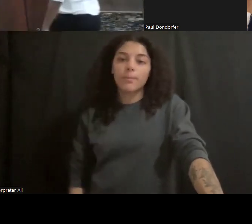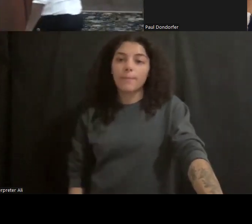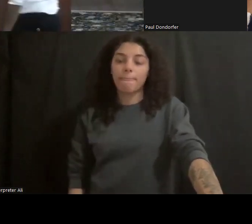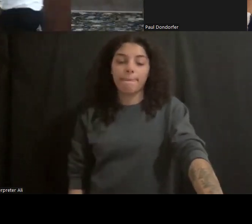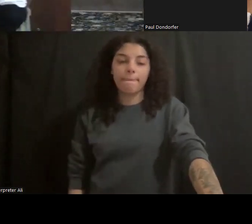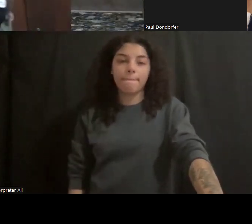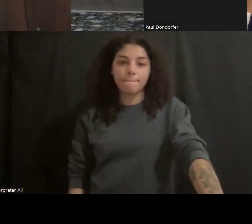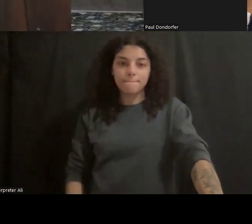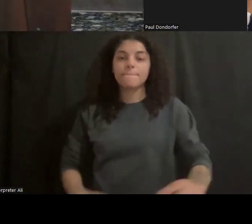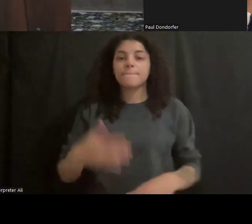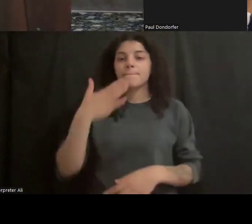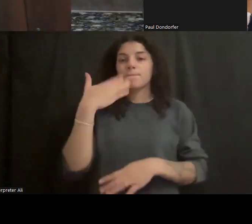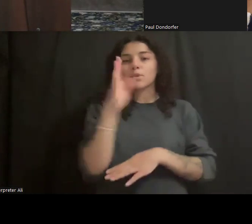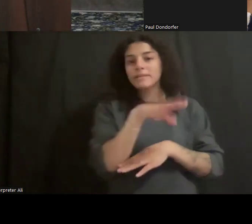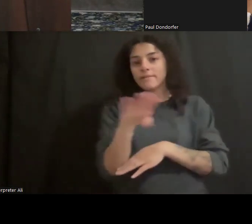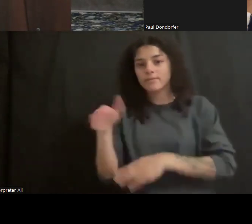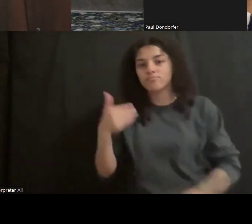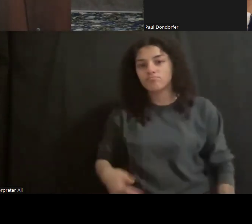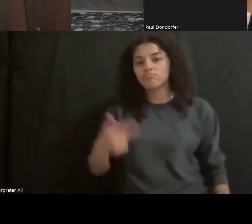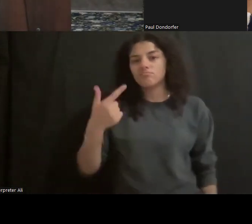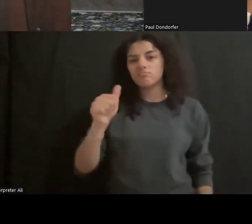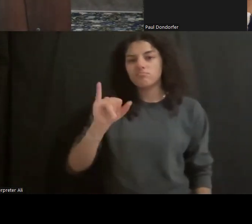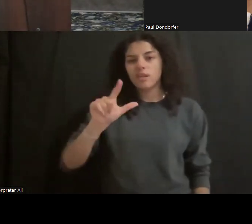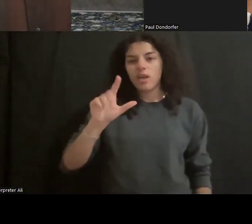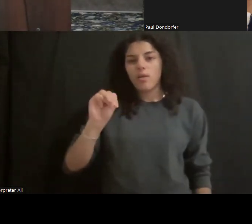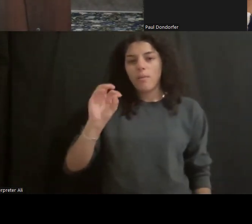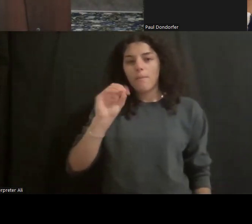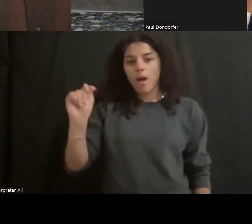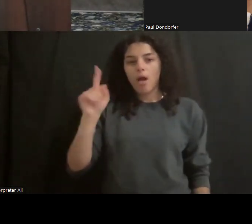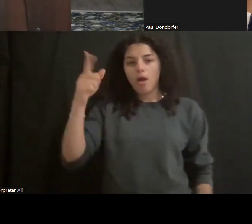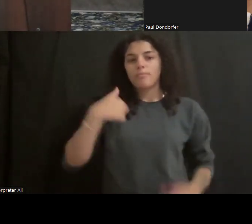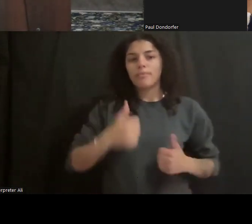Good evening My name is Gail Mott I live on Melrose Street in Rochester And I'm here just